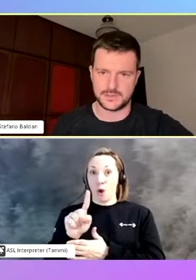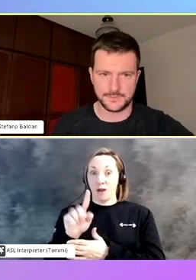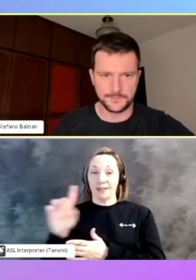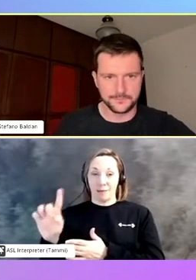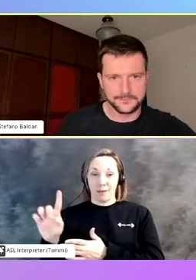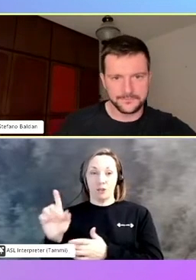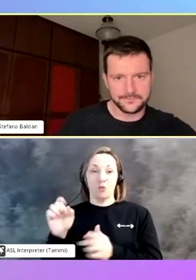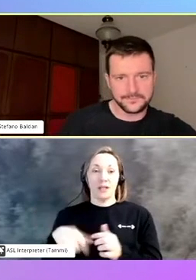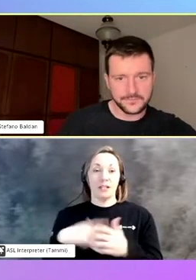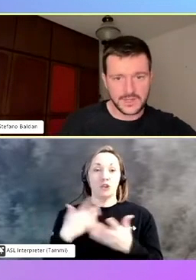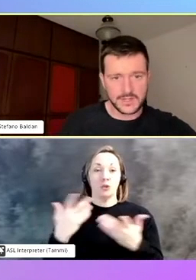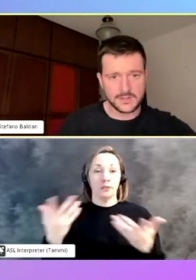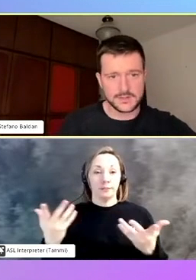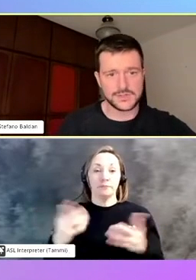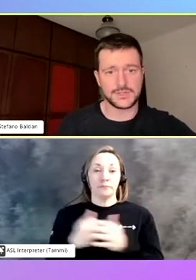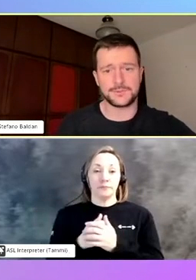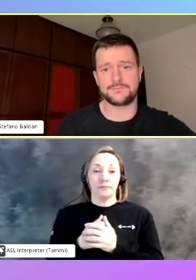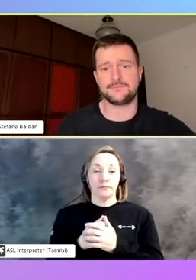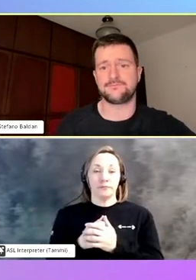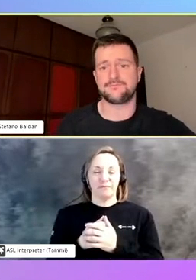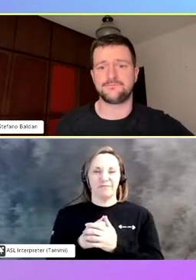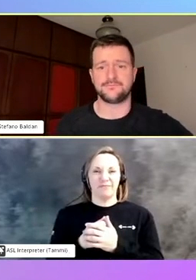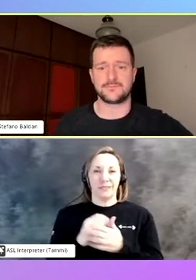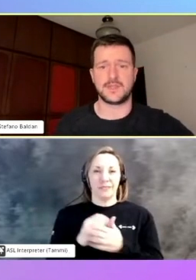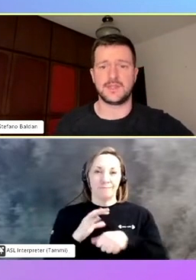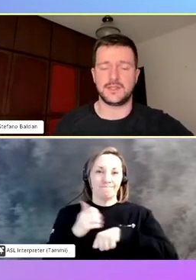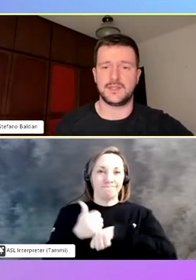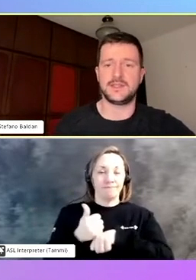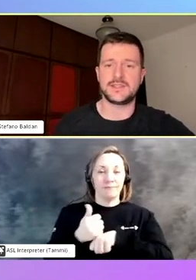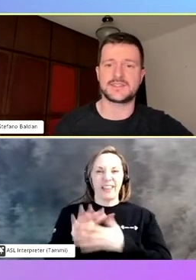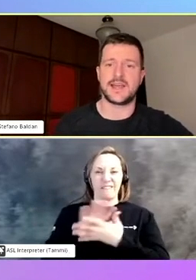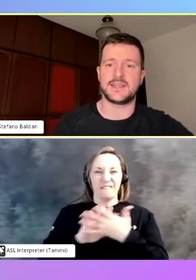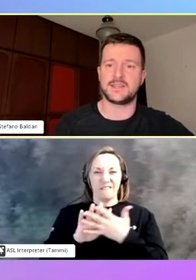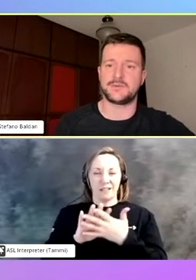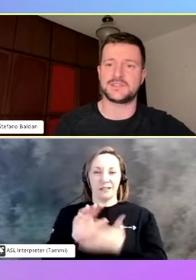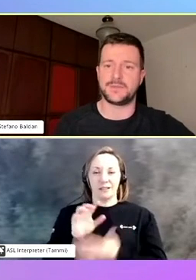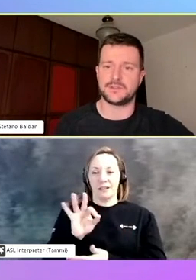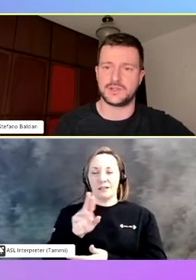such as security readiness. for our team, one of the most important things